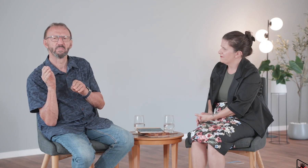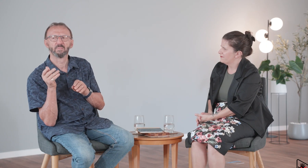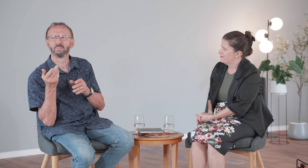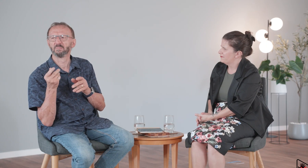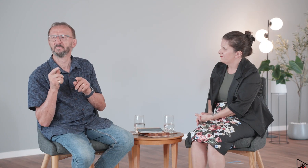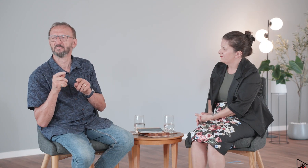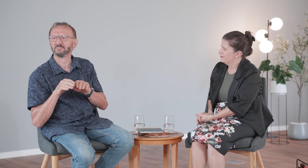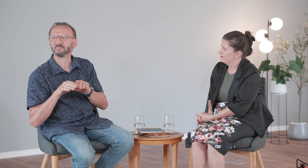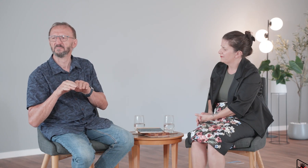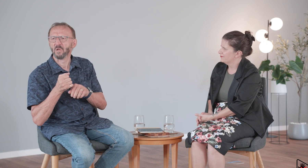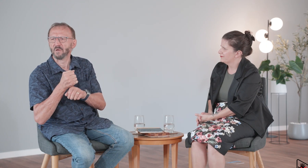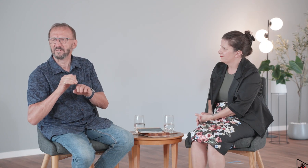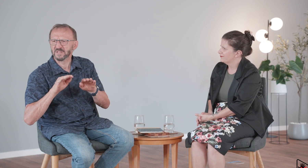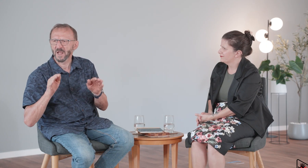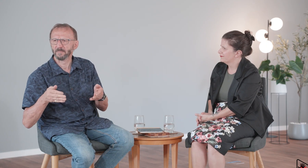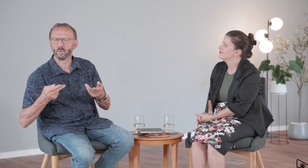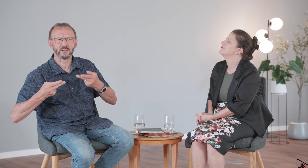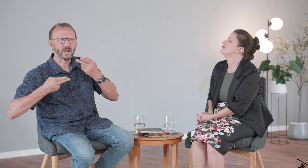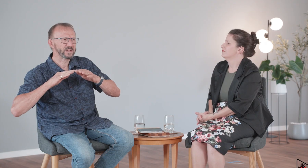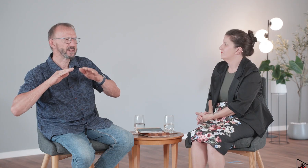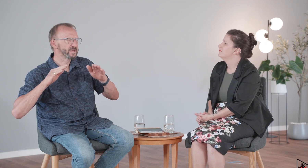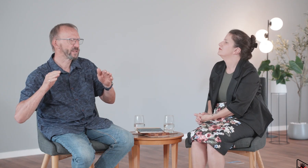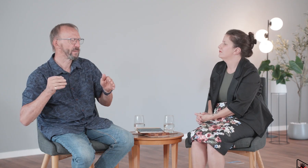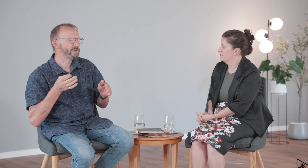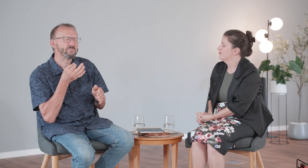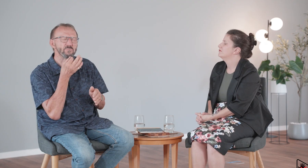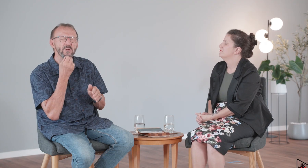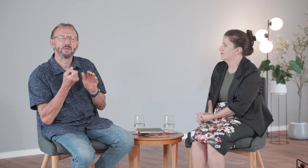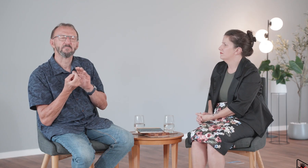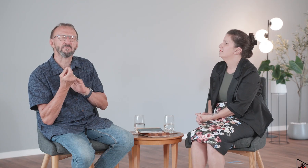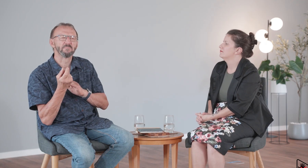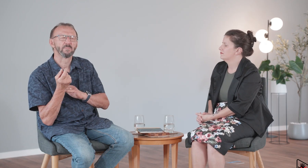make something a little bit different like a coffee table or a dining room table, but